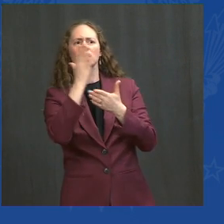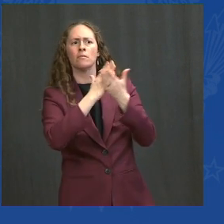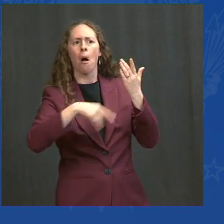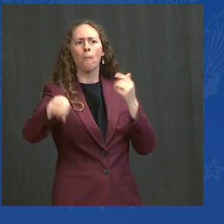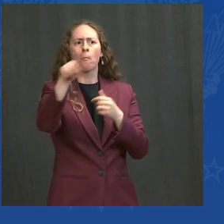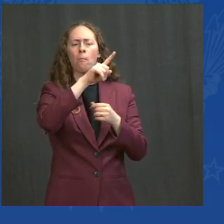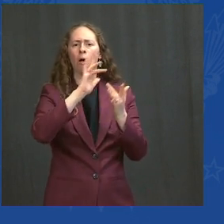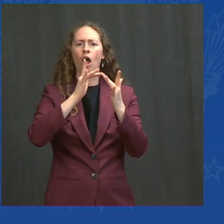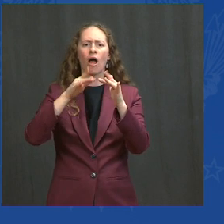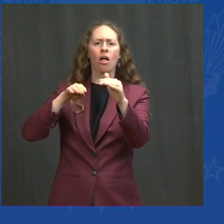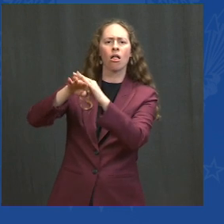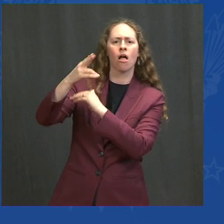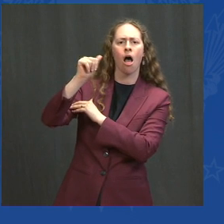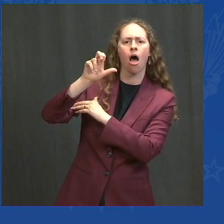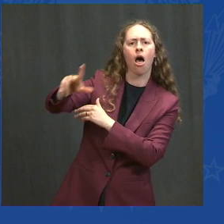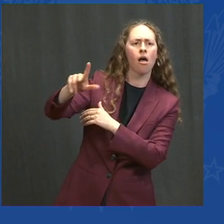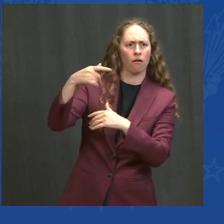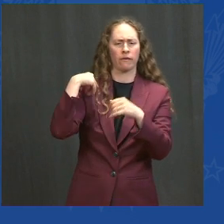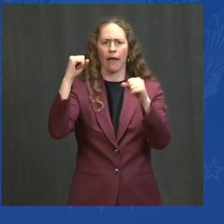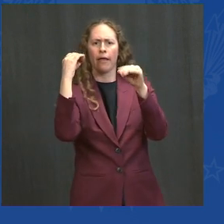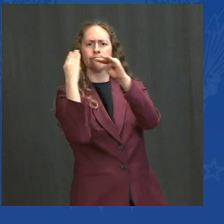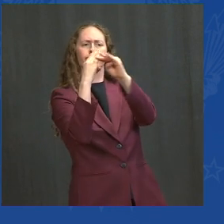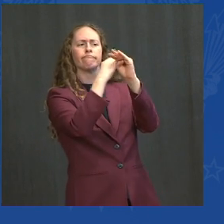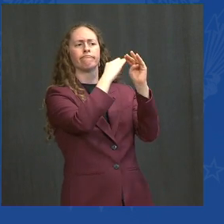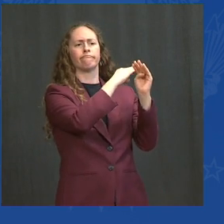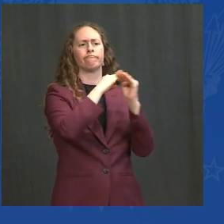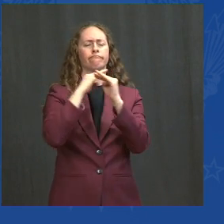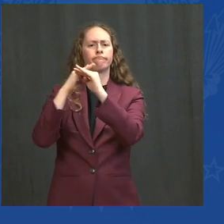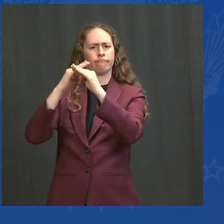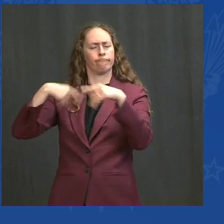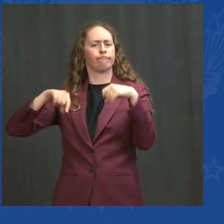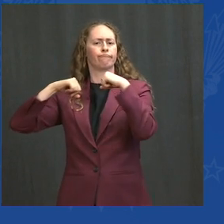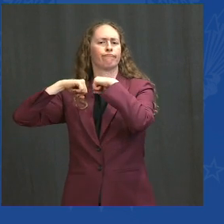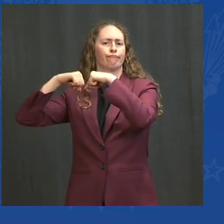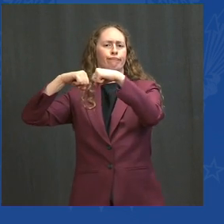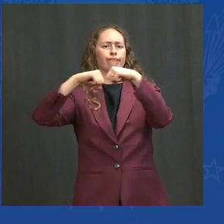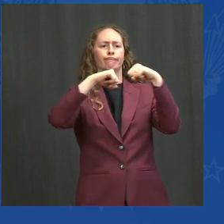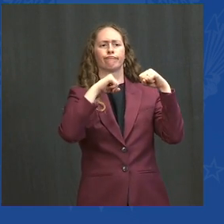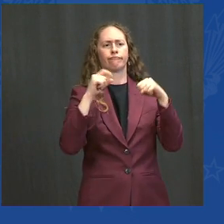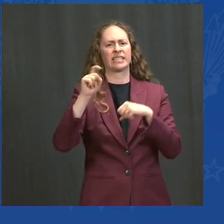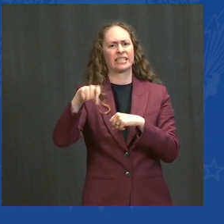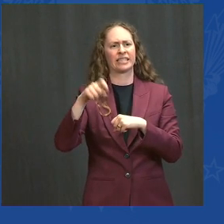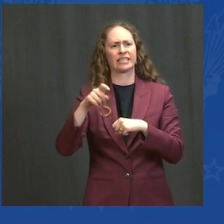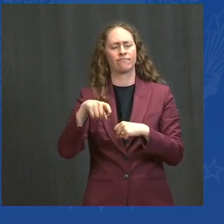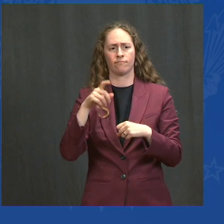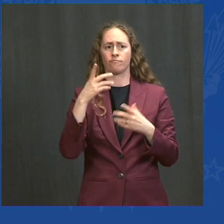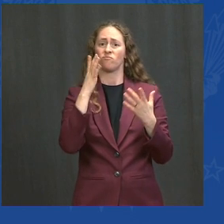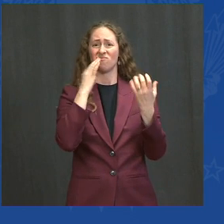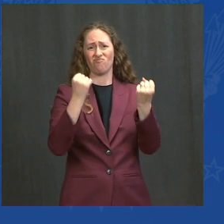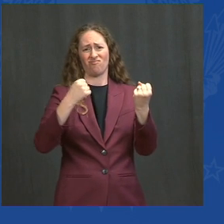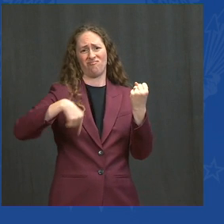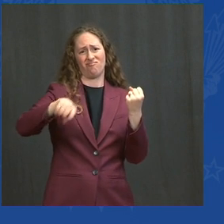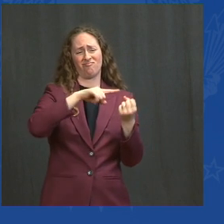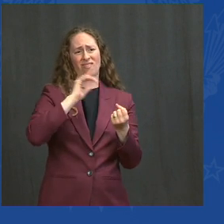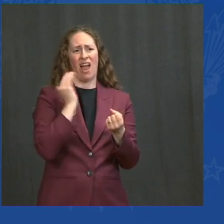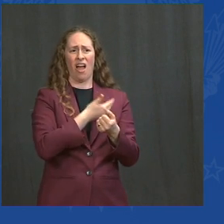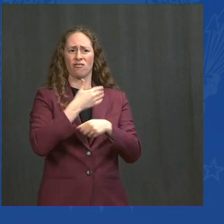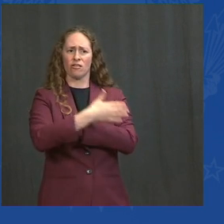trying to work on that. And it's going to strengthen and revitalize our natural infrastructure, like our coastlines and levees,